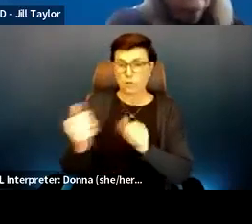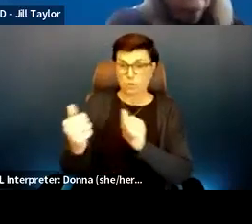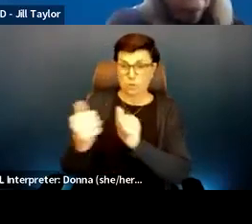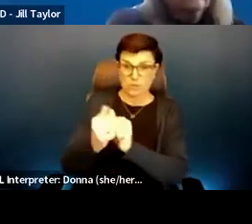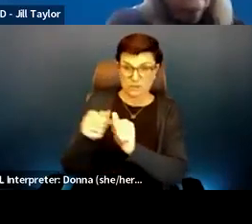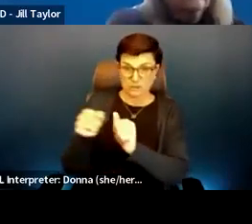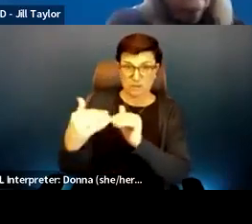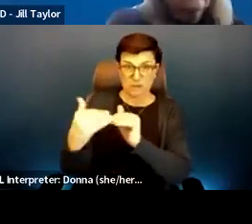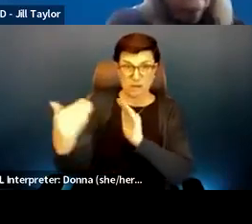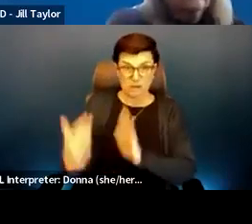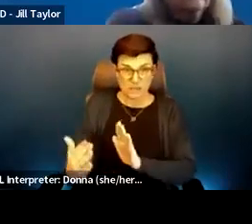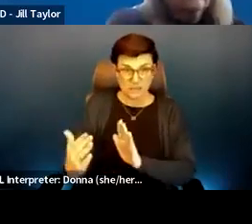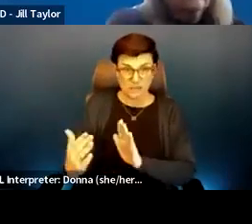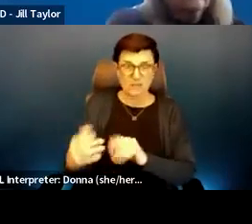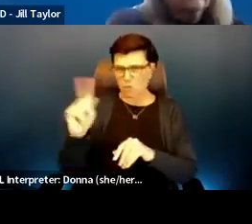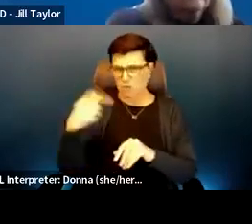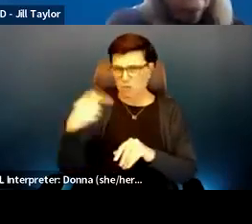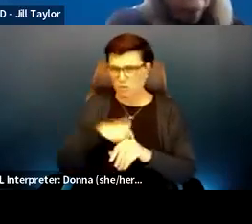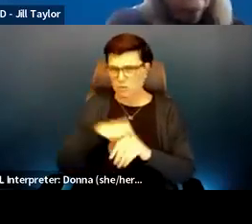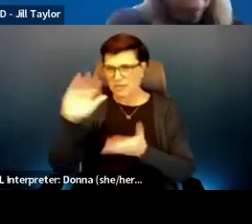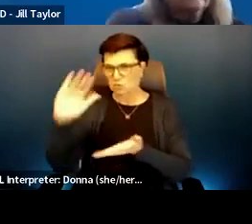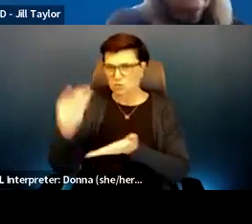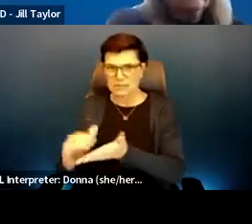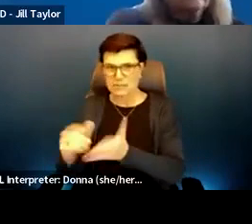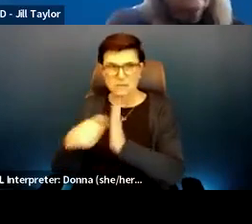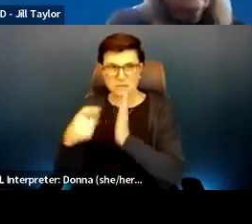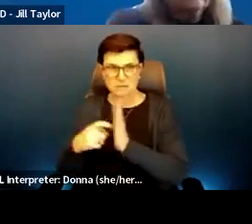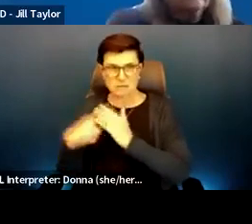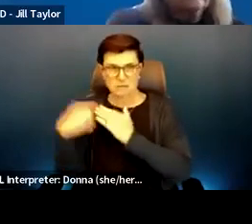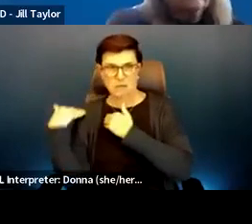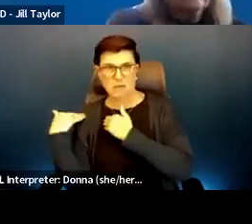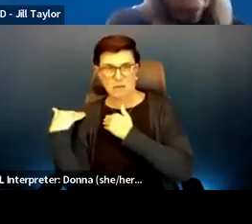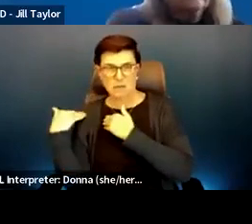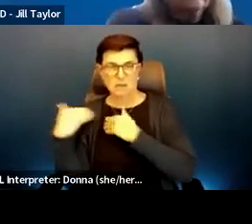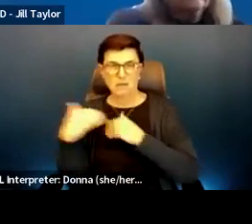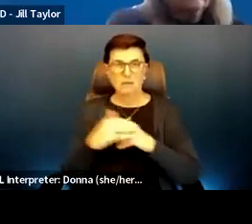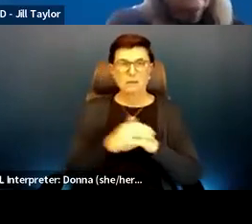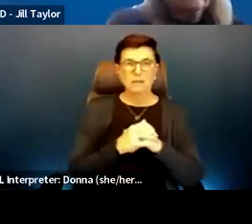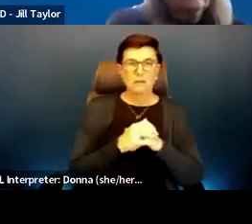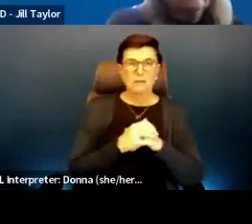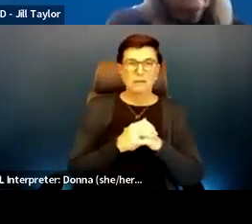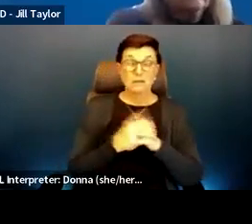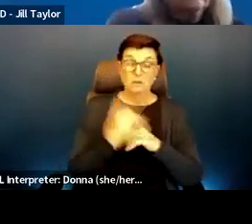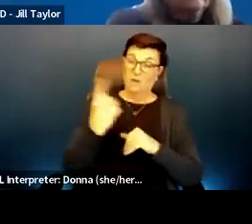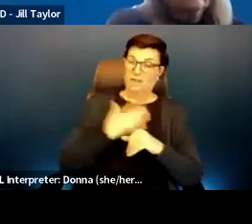on where we can reduce burden. And we welcome, actually, that was one of the questions I had.